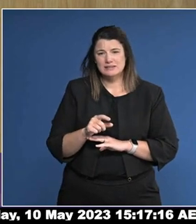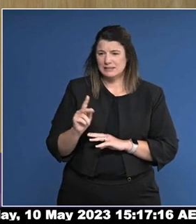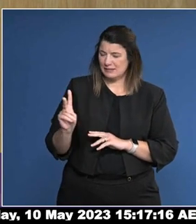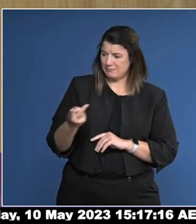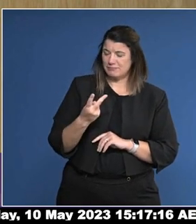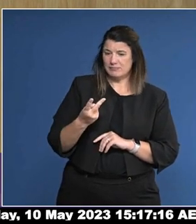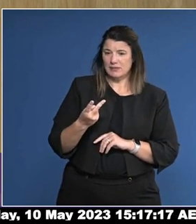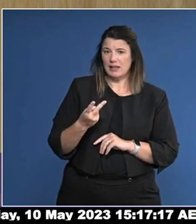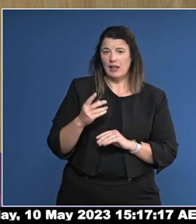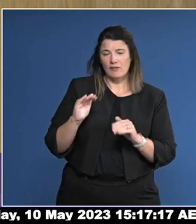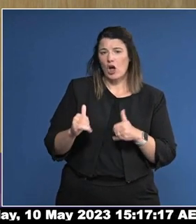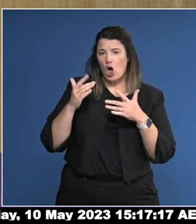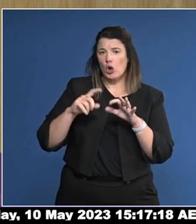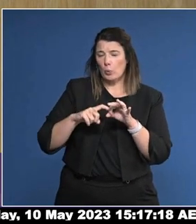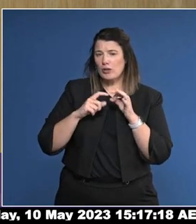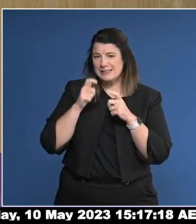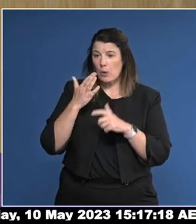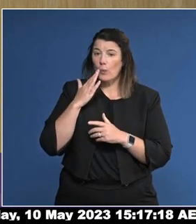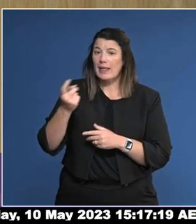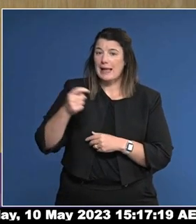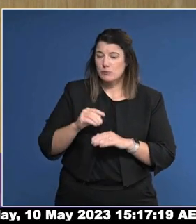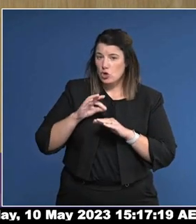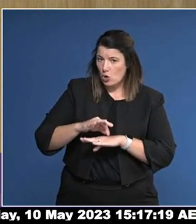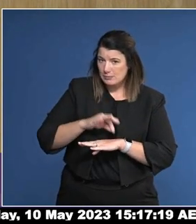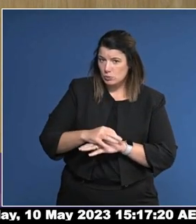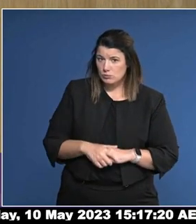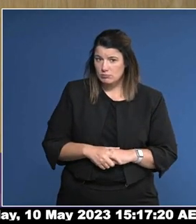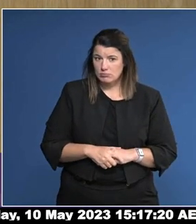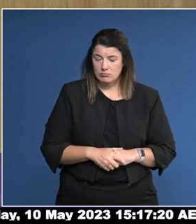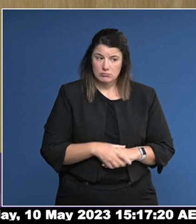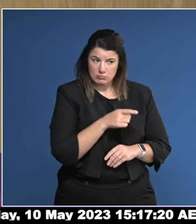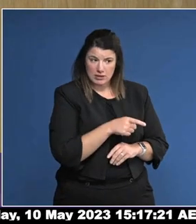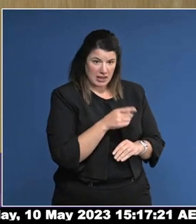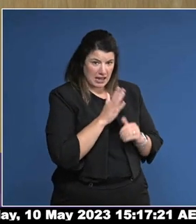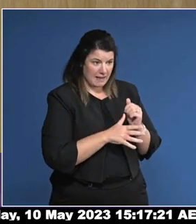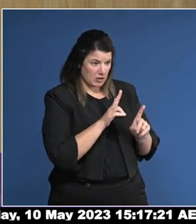was of a high quality. MS MAHONY: They had never received a medical diagnosis, had they, prior to Paul Barrett's death?